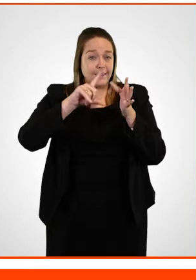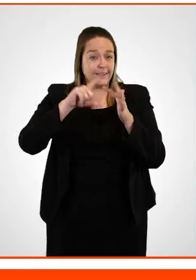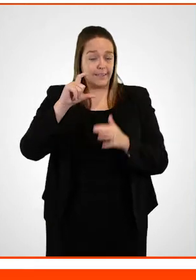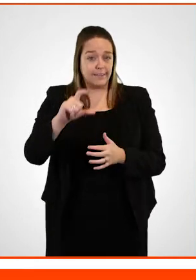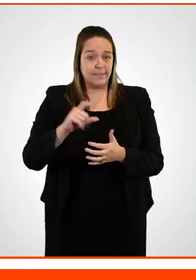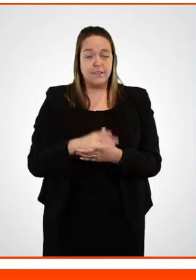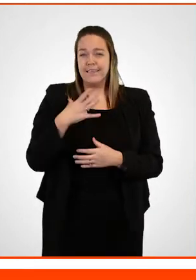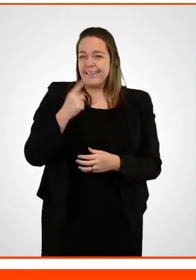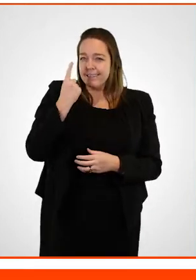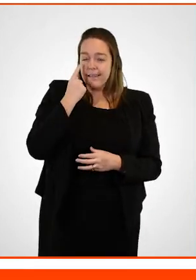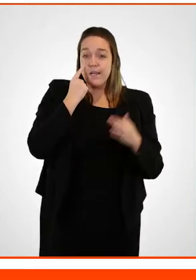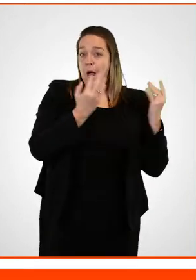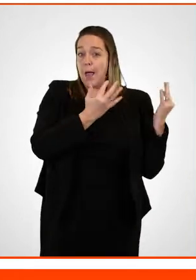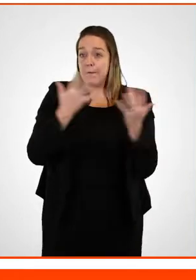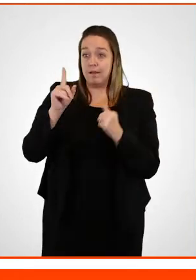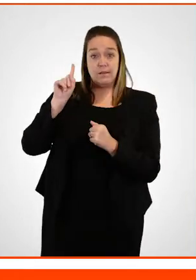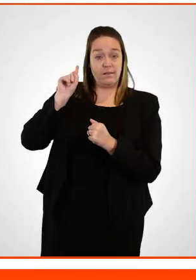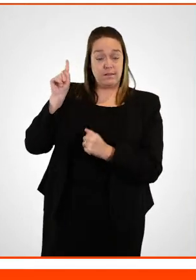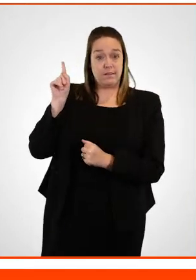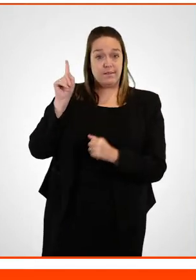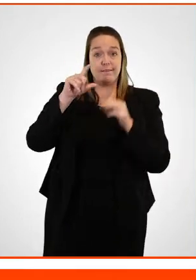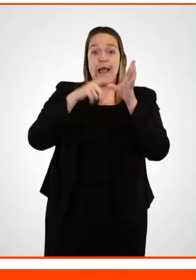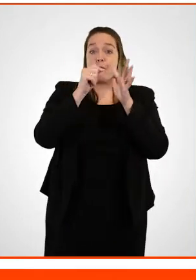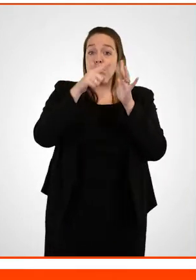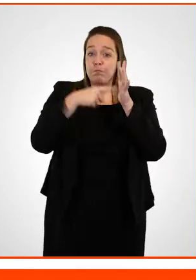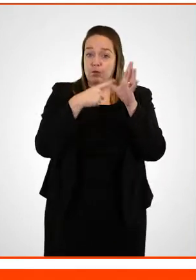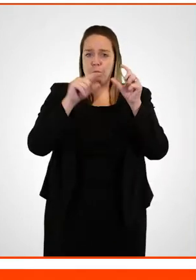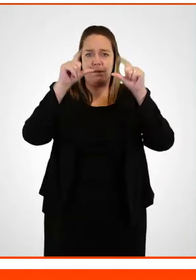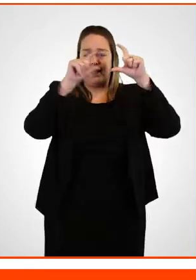and we want to see how many of these capital letters students